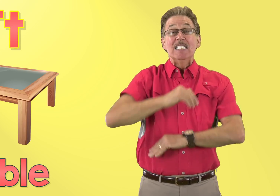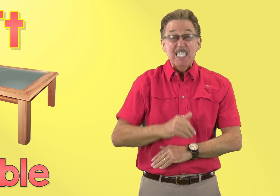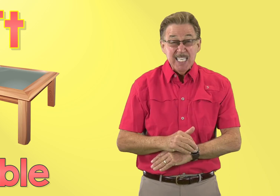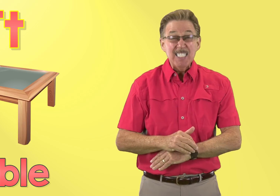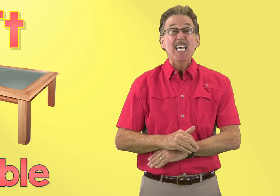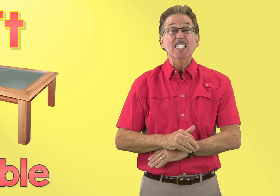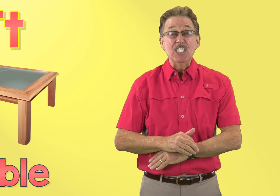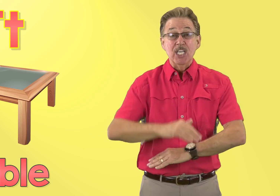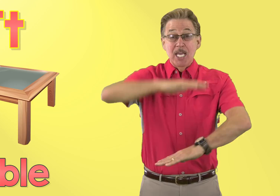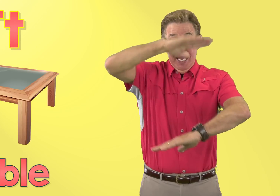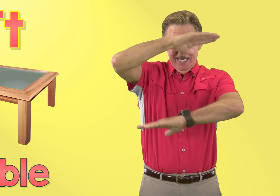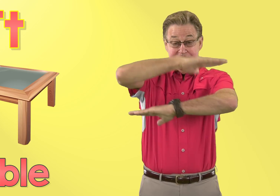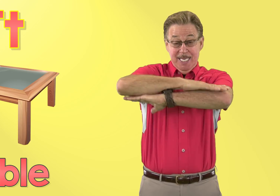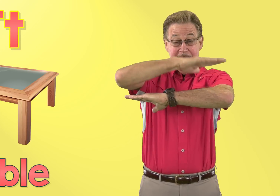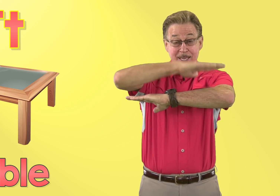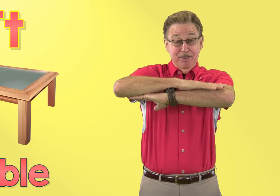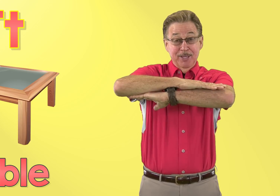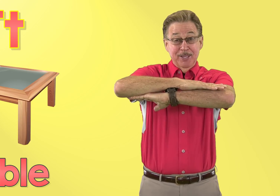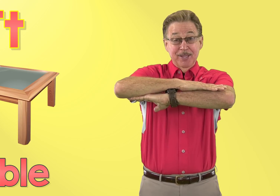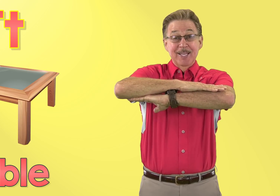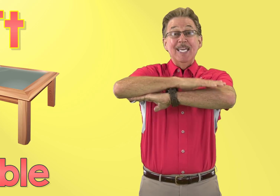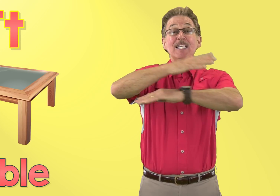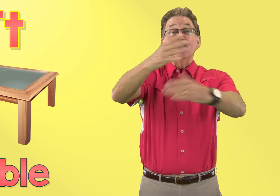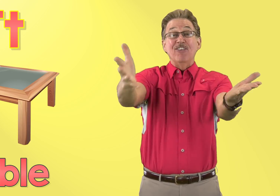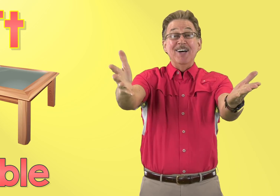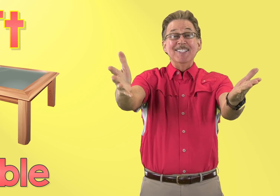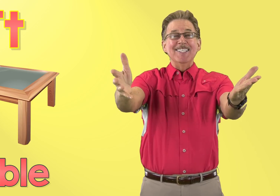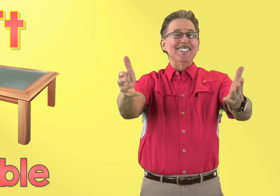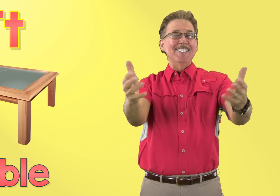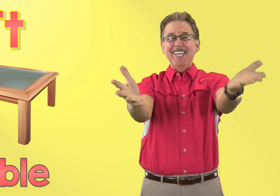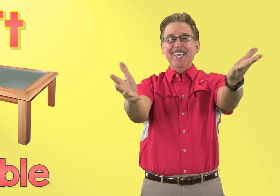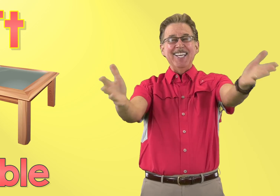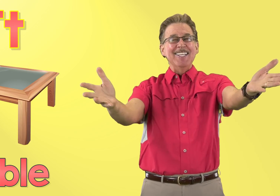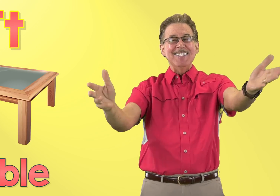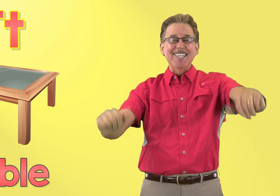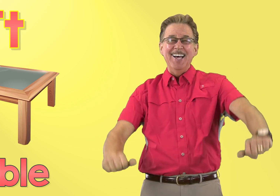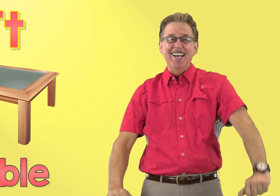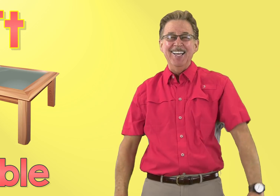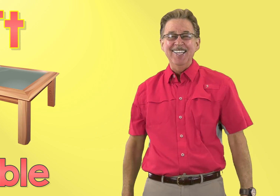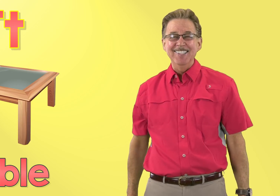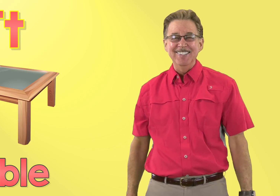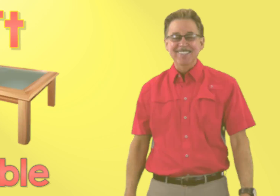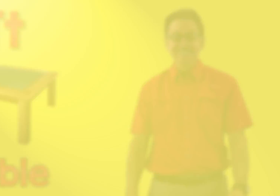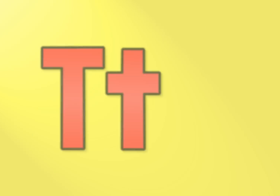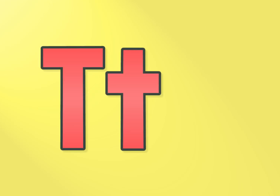T t says /t/ table It's fun to sing and sign